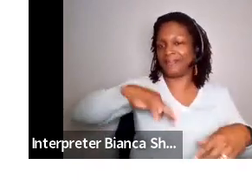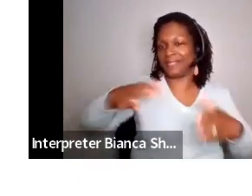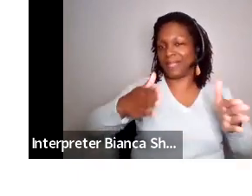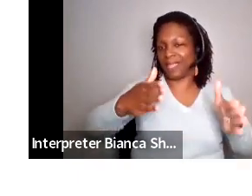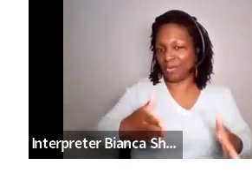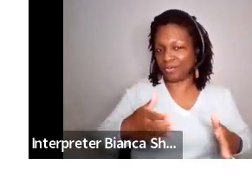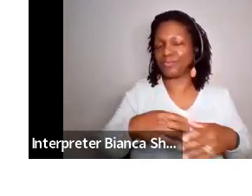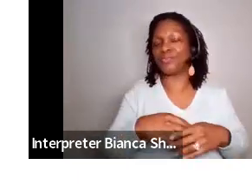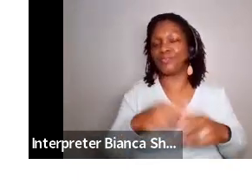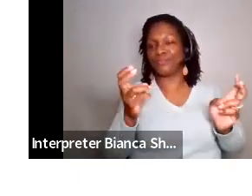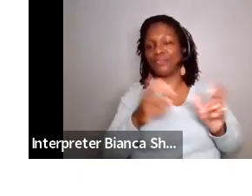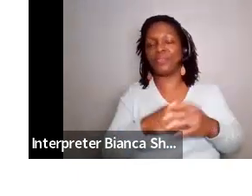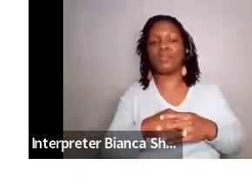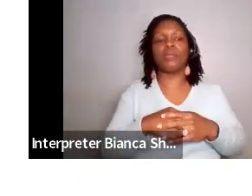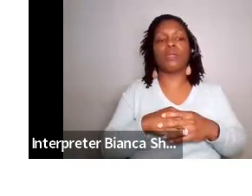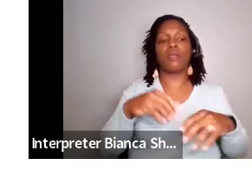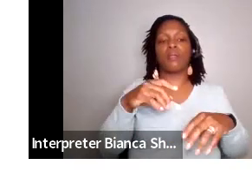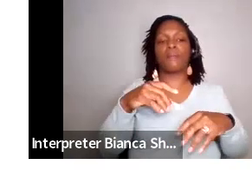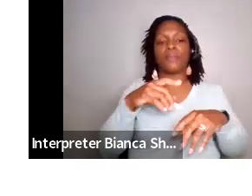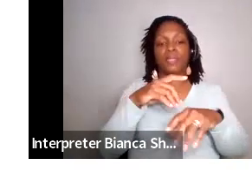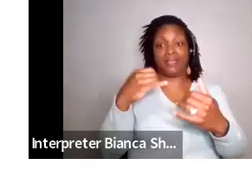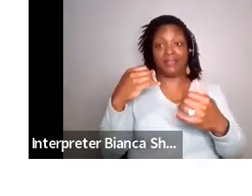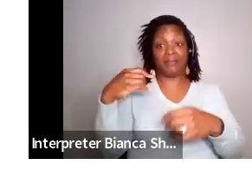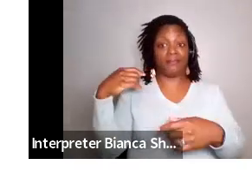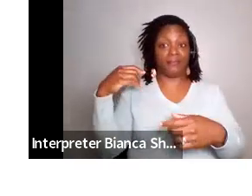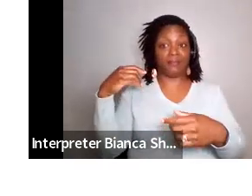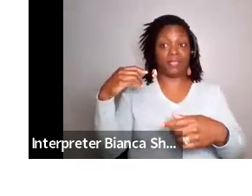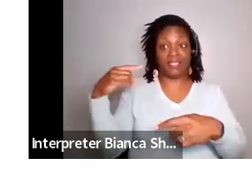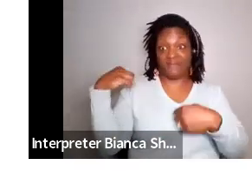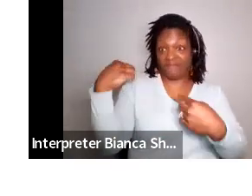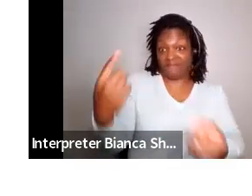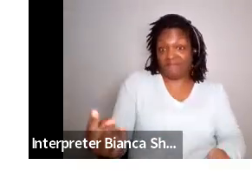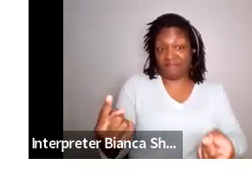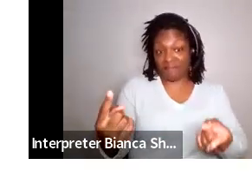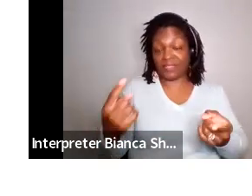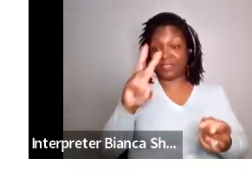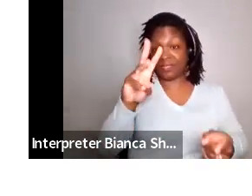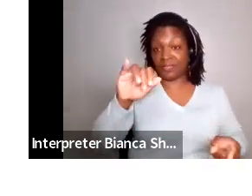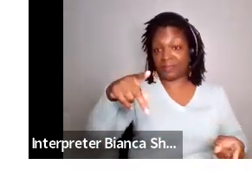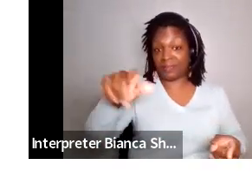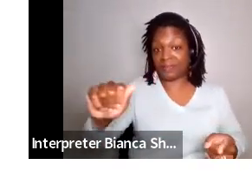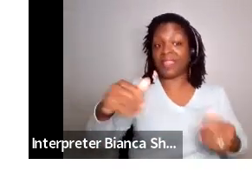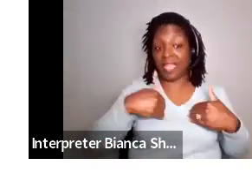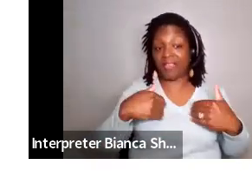Whipper projects have stroked more than 750,000 individuals nationwide.